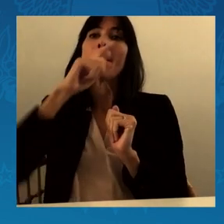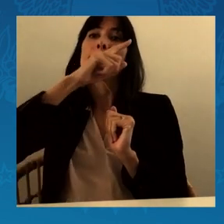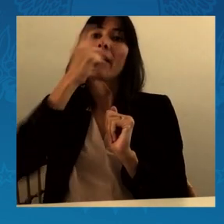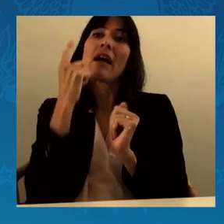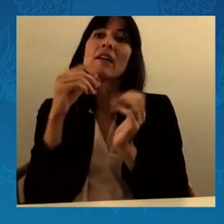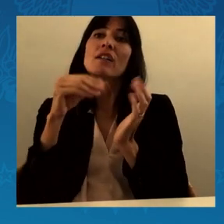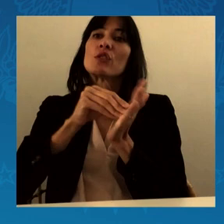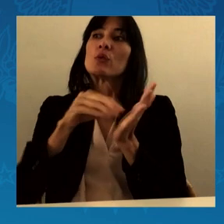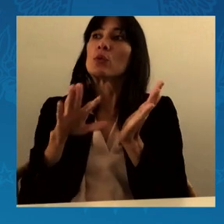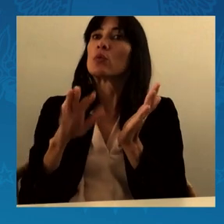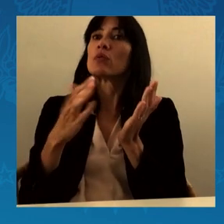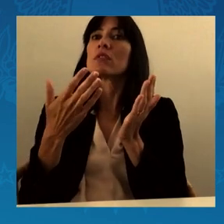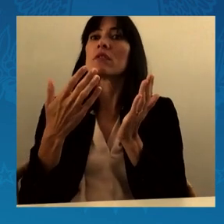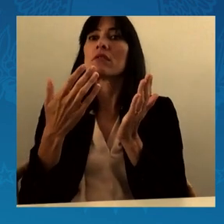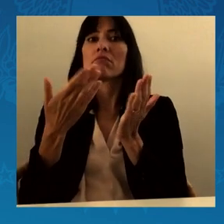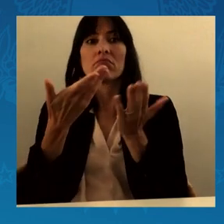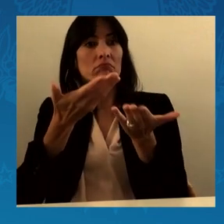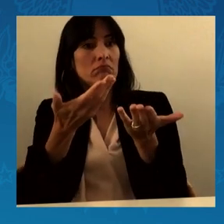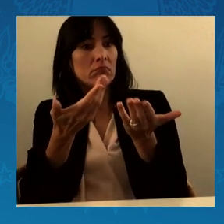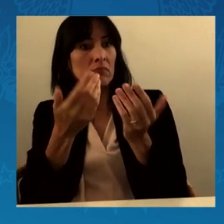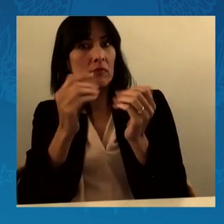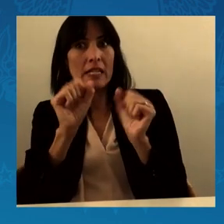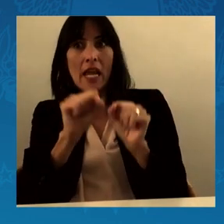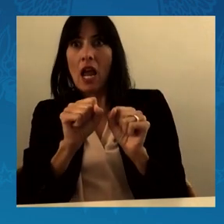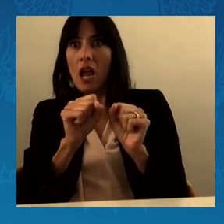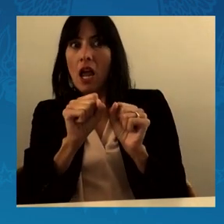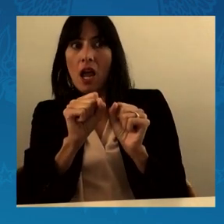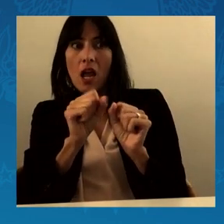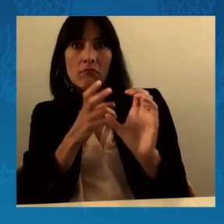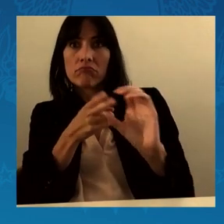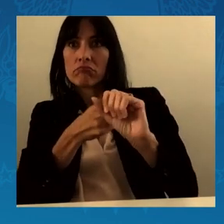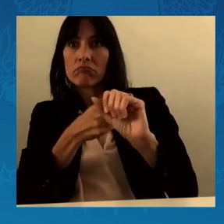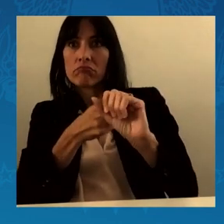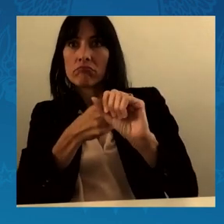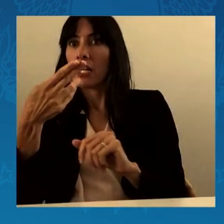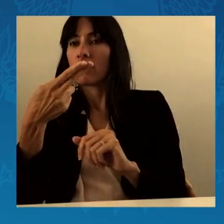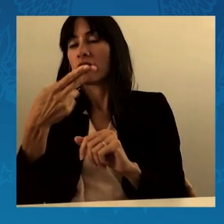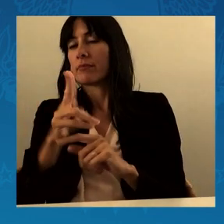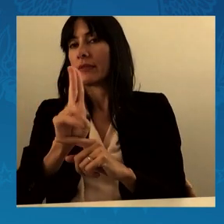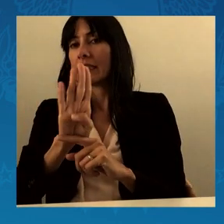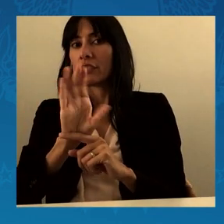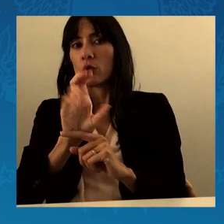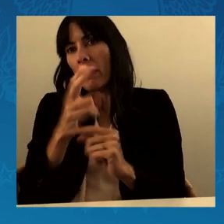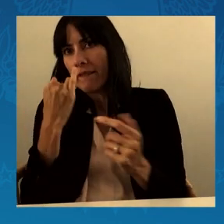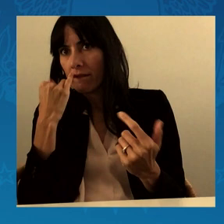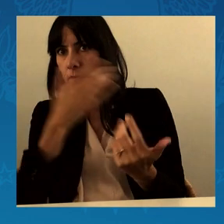creates an environment, if that's the choice to make, to go to an access where you don't really have to choose,